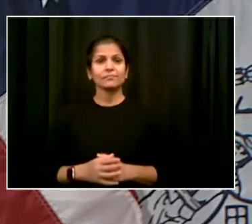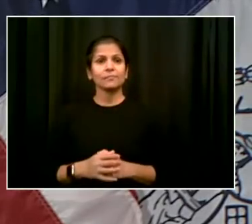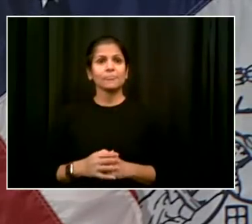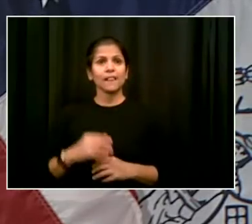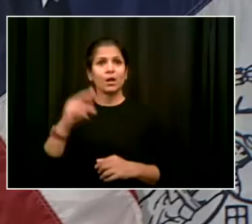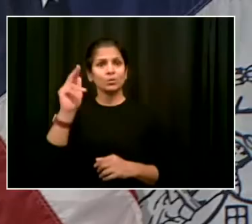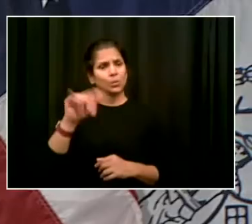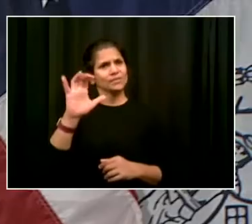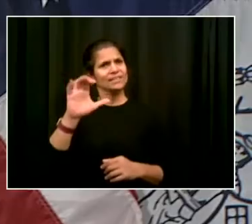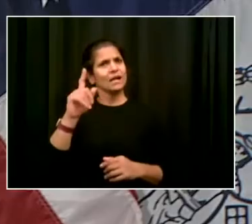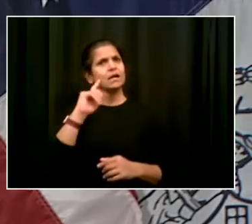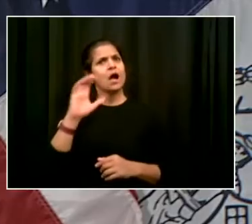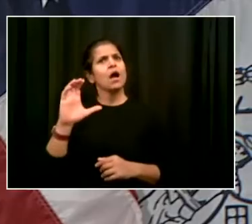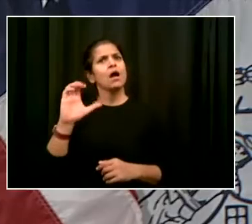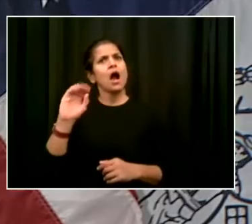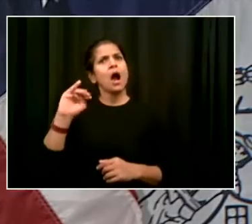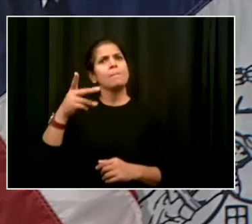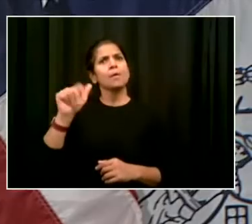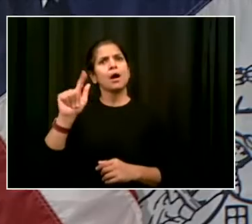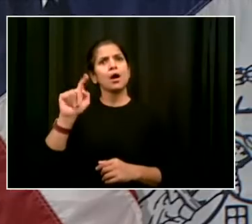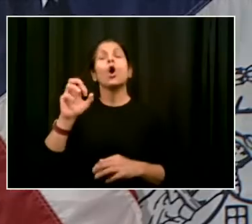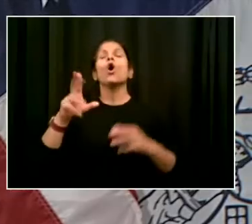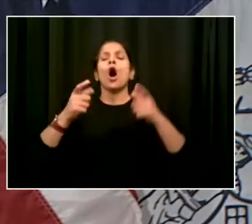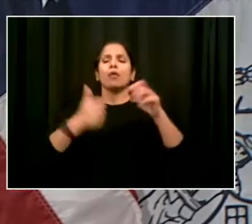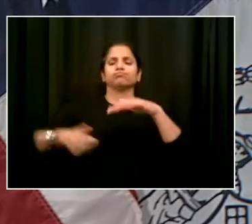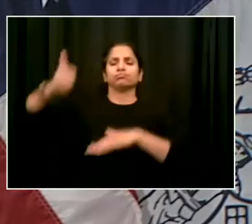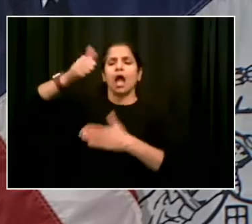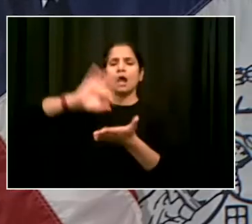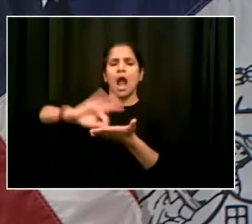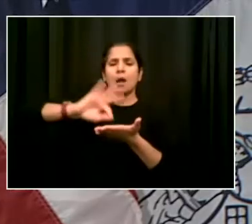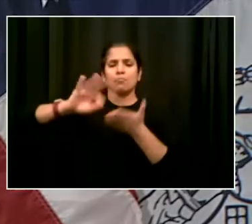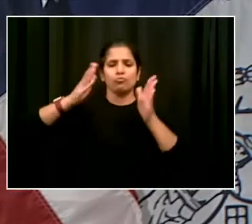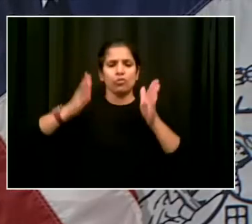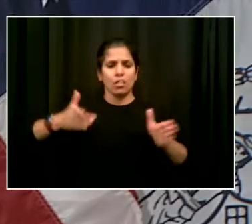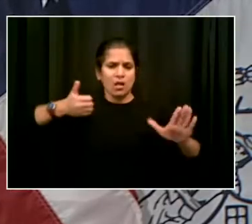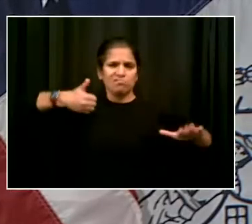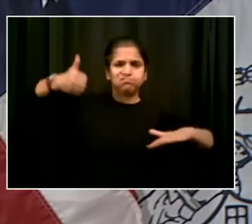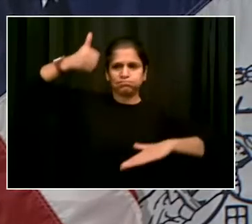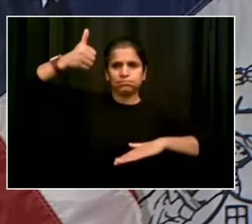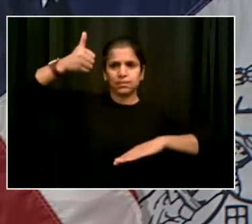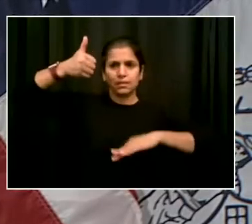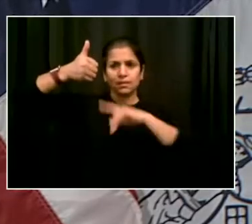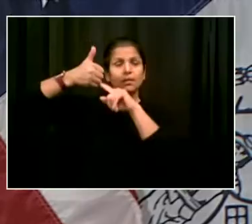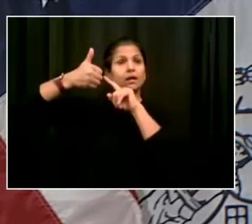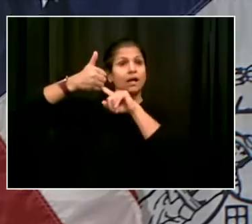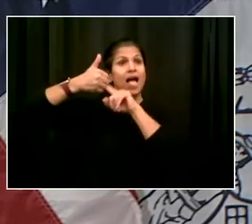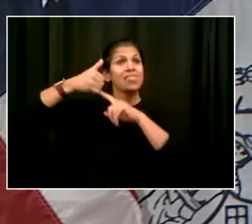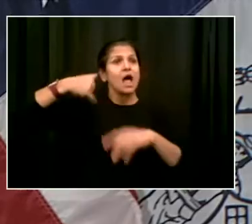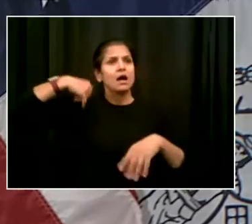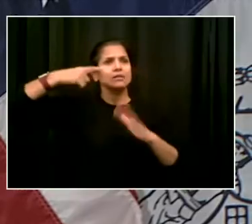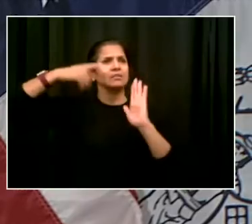FROM THE CITY. Reporter: THE CITY COMPTROLLER FILED A A LAWSUIT